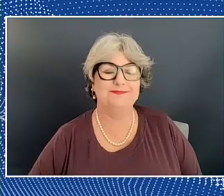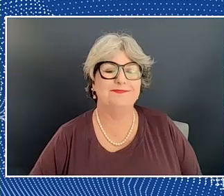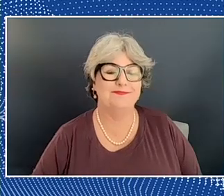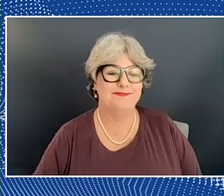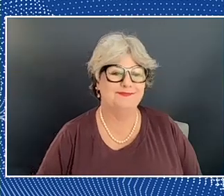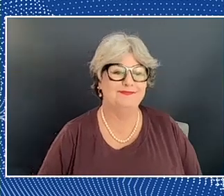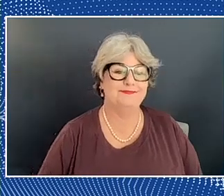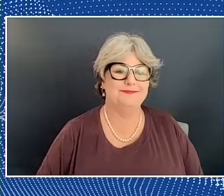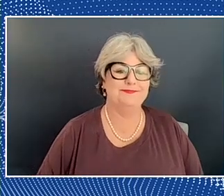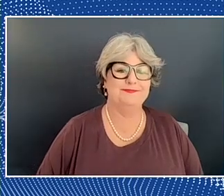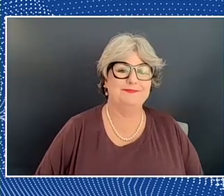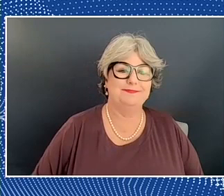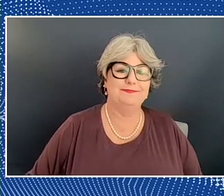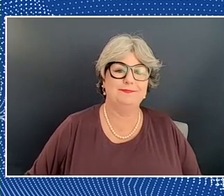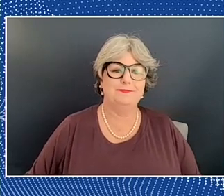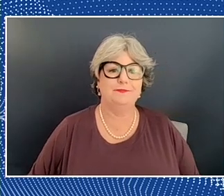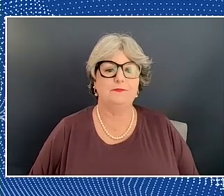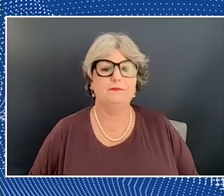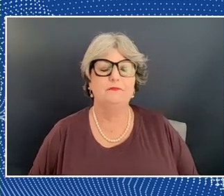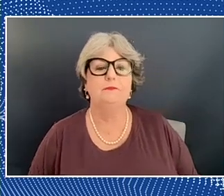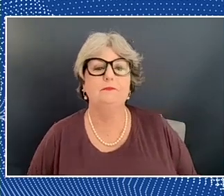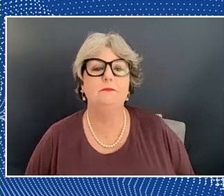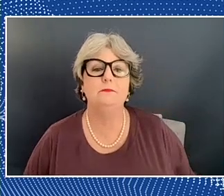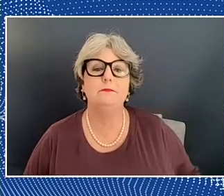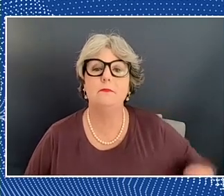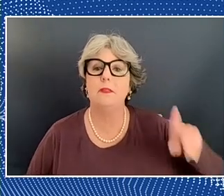Great. You have up to three minutes. Please begin.